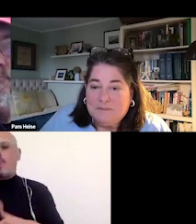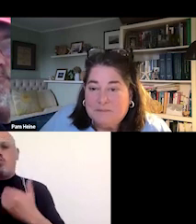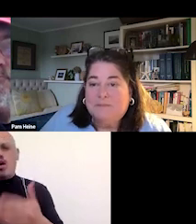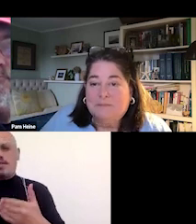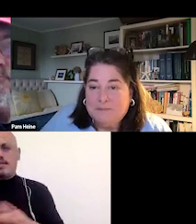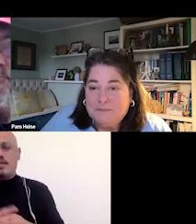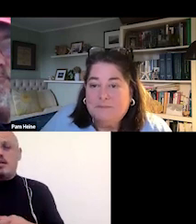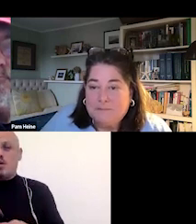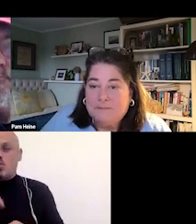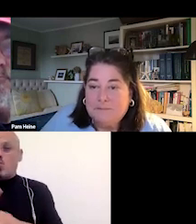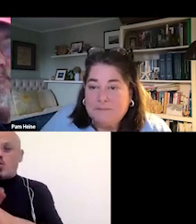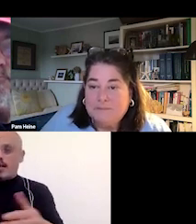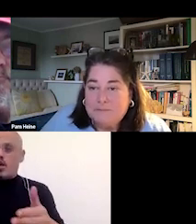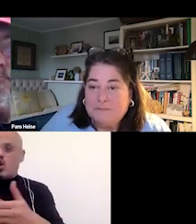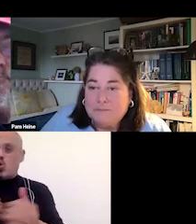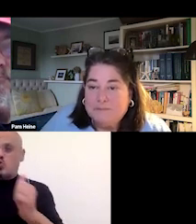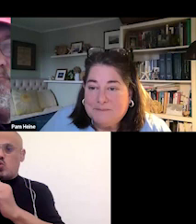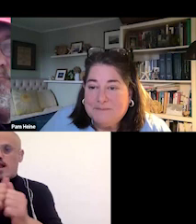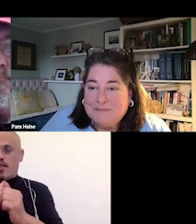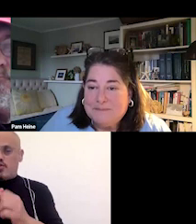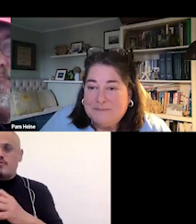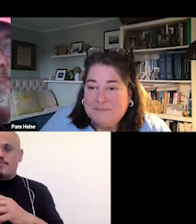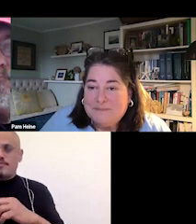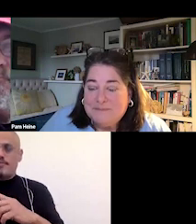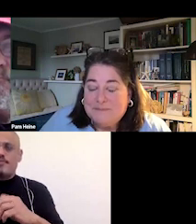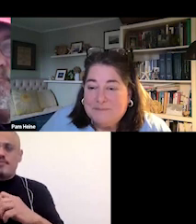We're working closely together with them